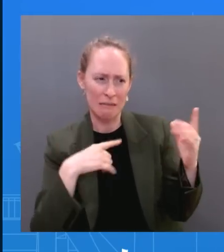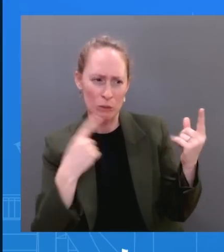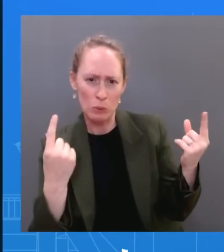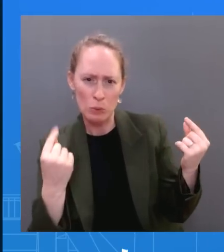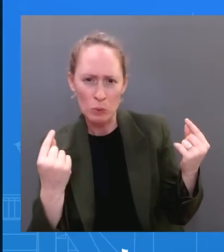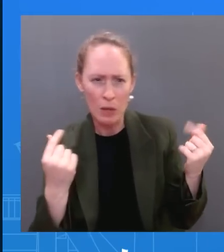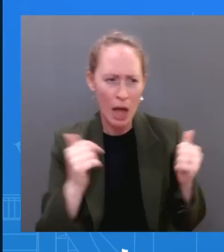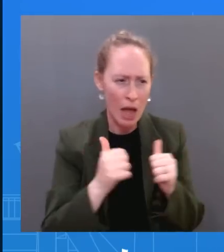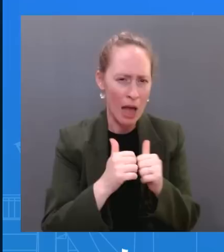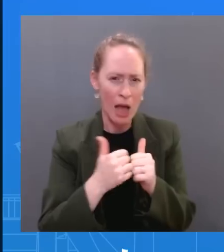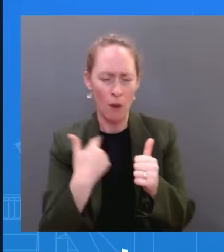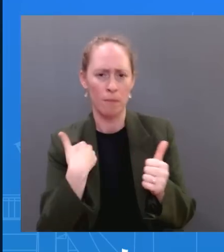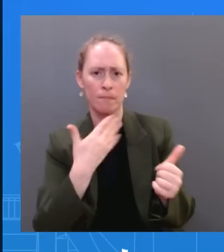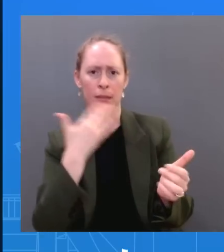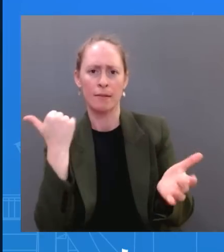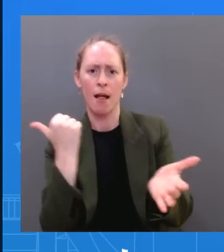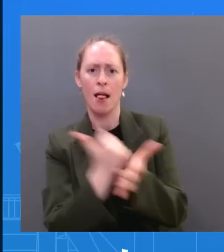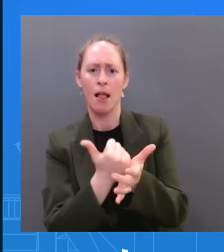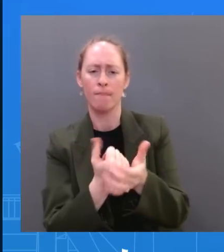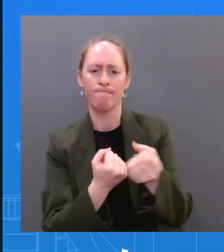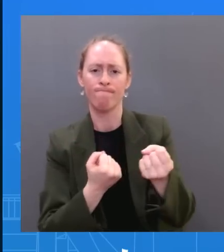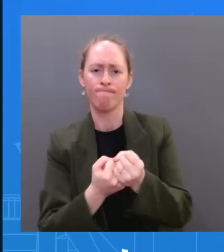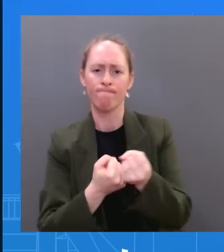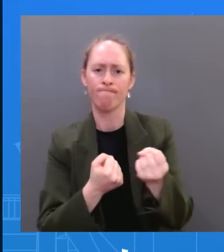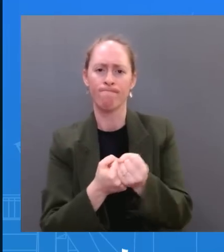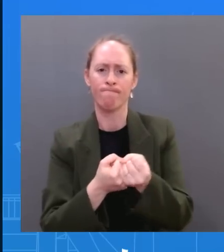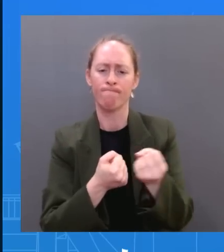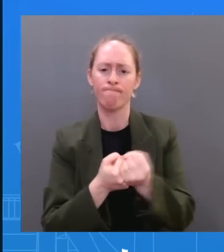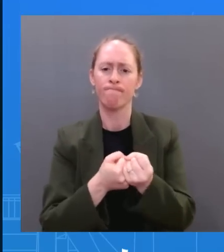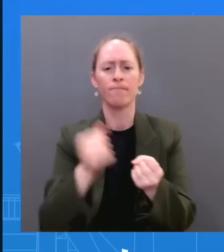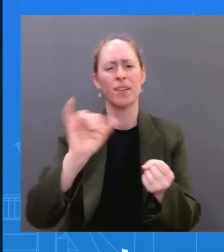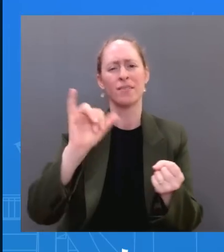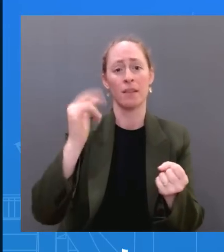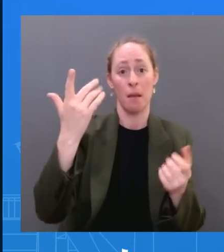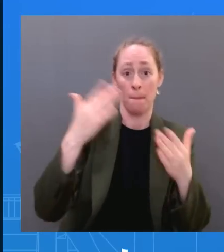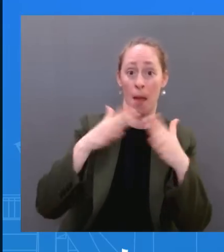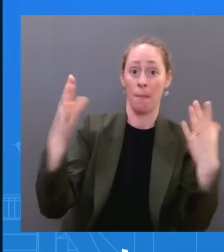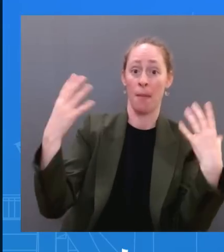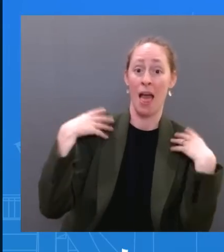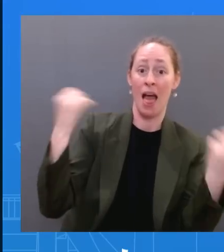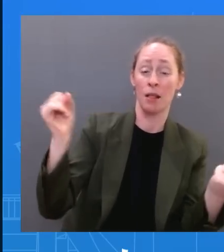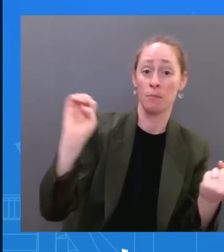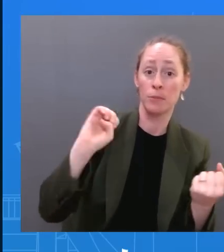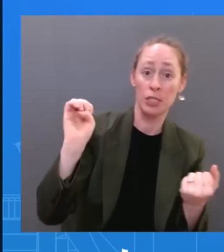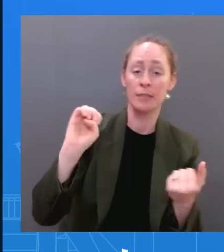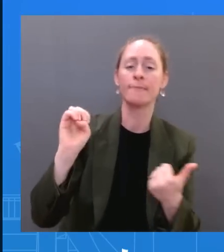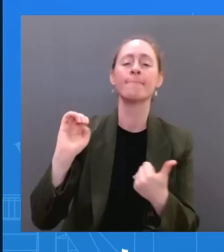we learned a couple of things -- and she spoke to this as well; I'm just repeating what she said when she was in the briefing room, which is -- one is: